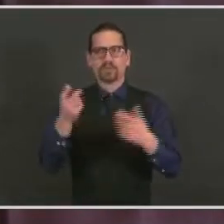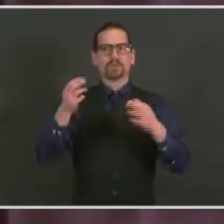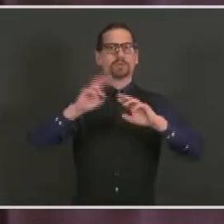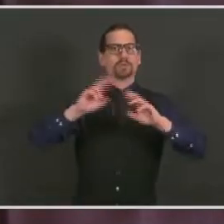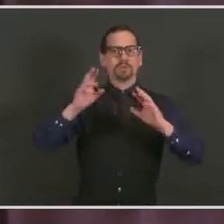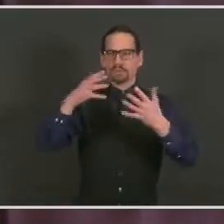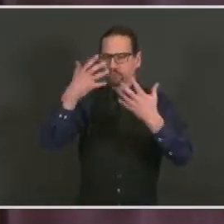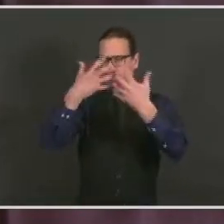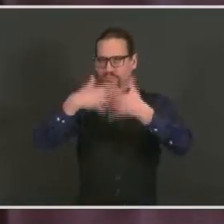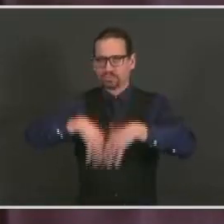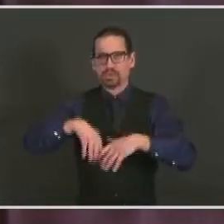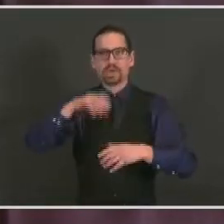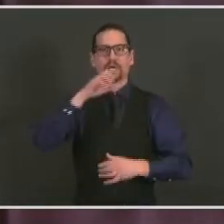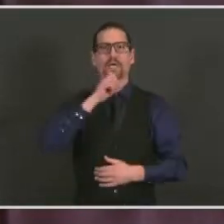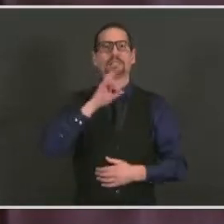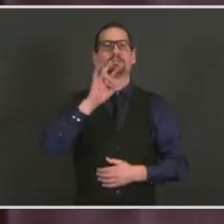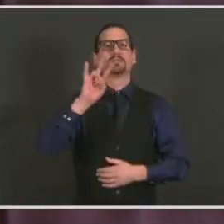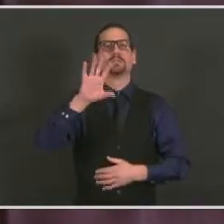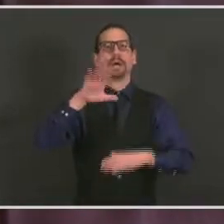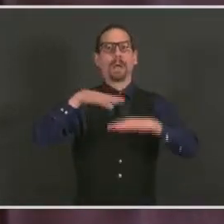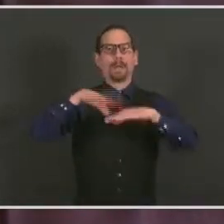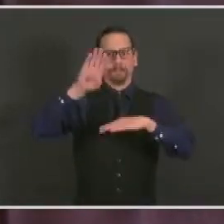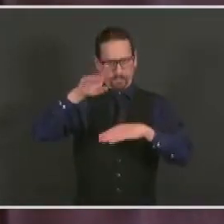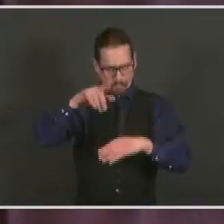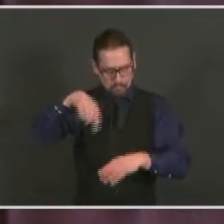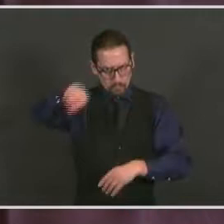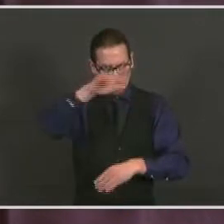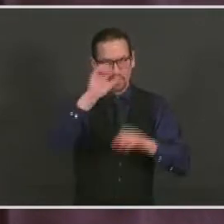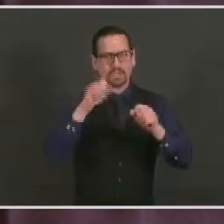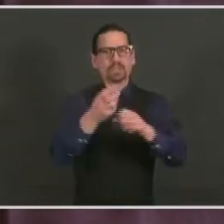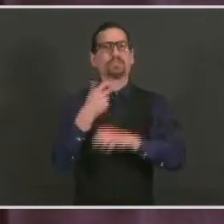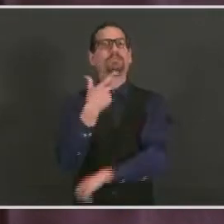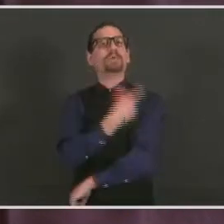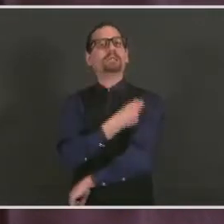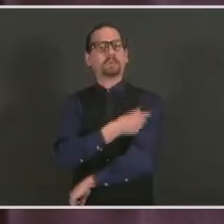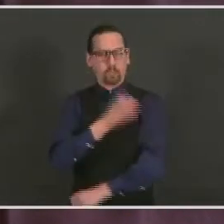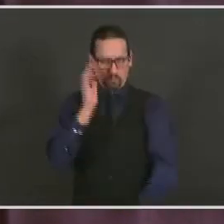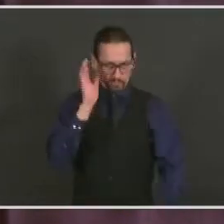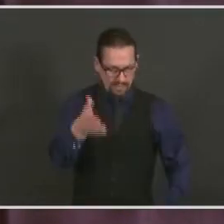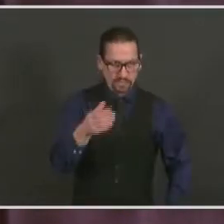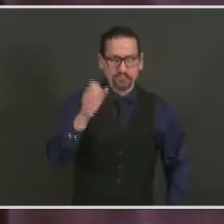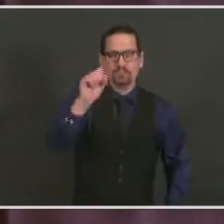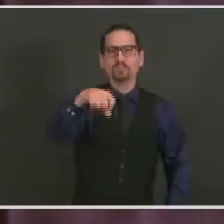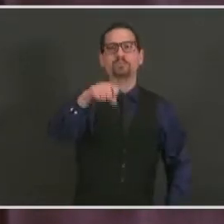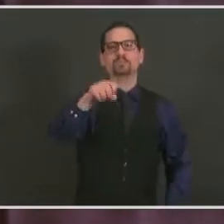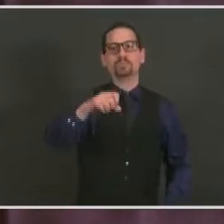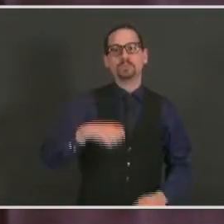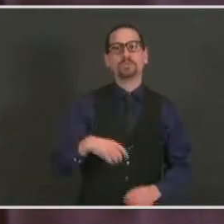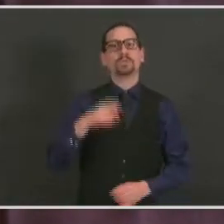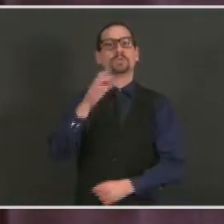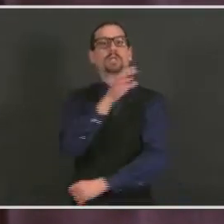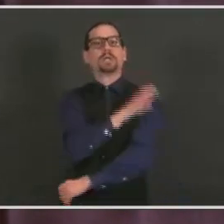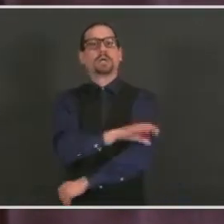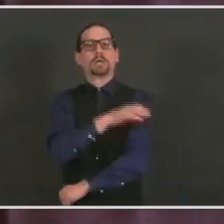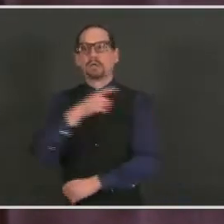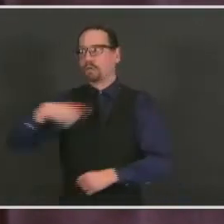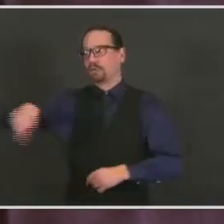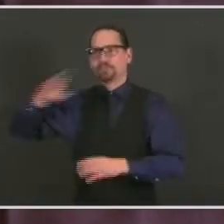GET VACCINATED. THEY HAVE WORKED HARD TO MAKE SURE THAT OUR SENIOR 75 AND OLDER HAVE ACCESS TO THE VACCINATION